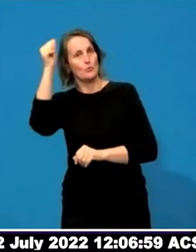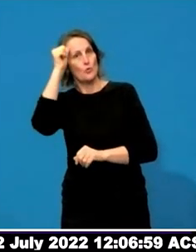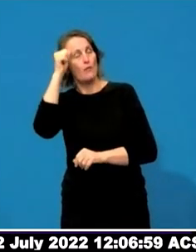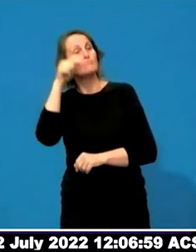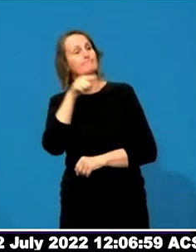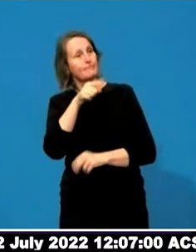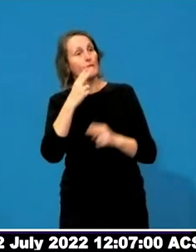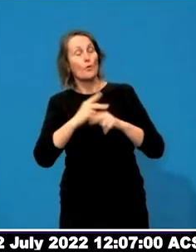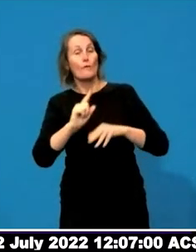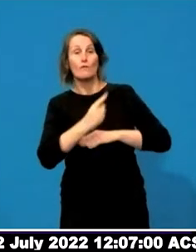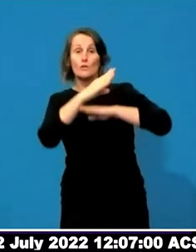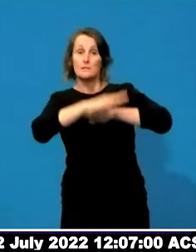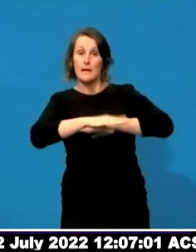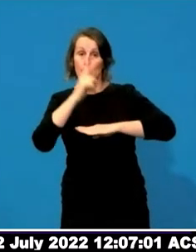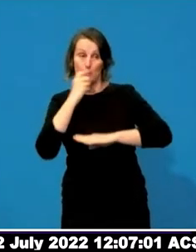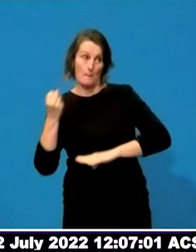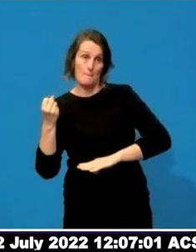for First Nations people who have had to move